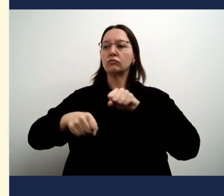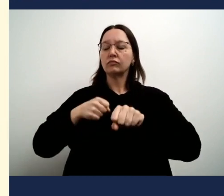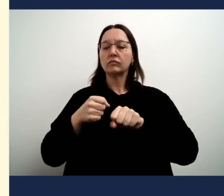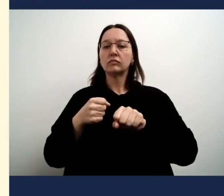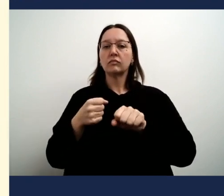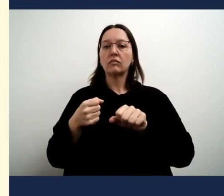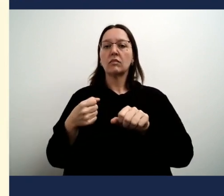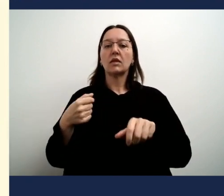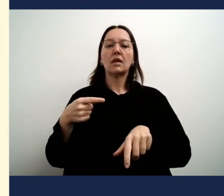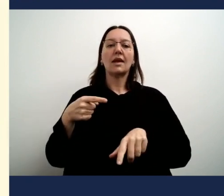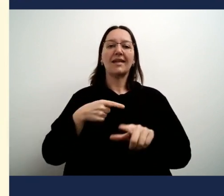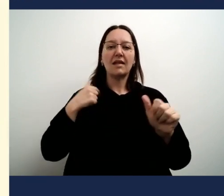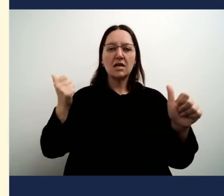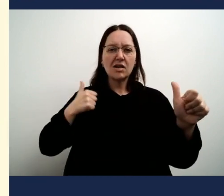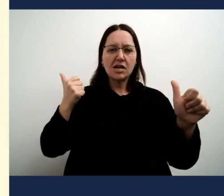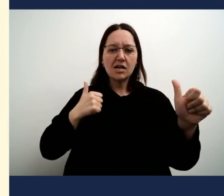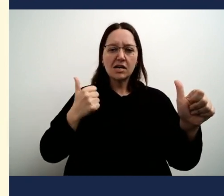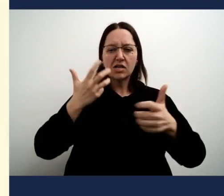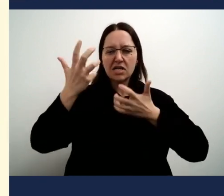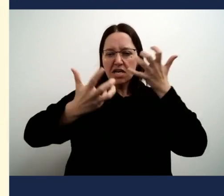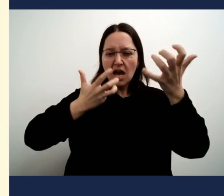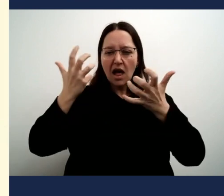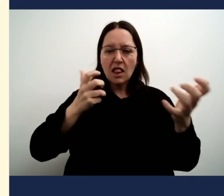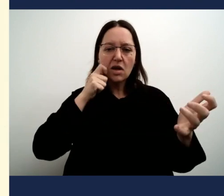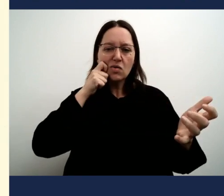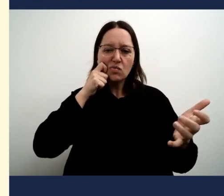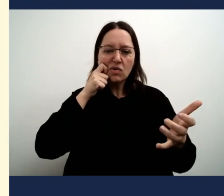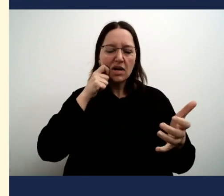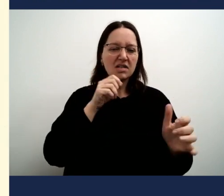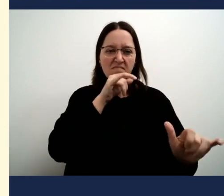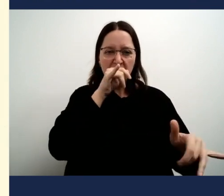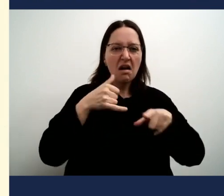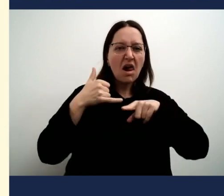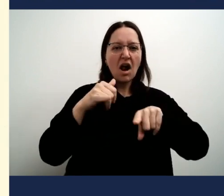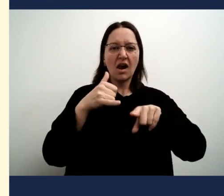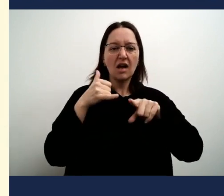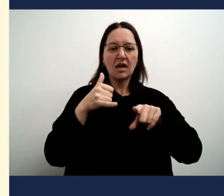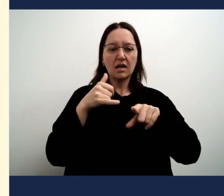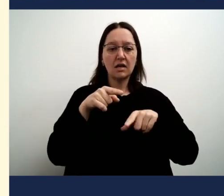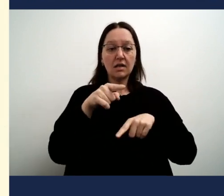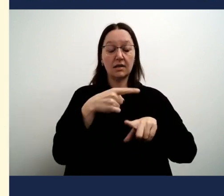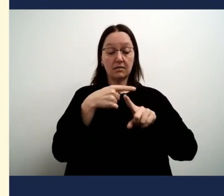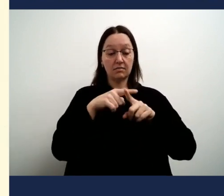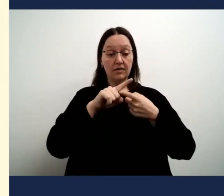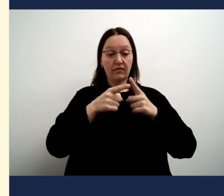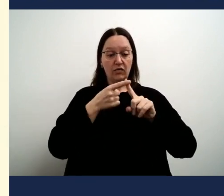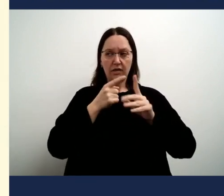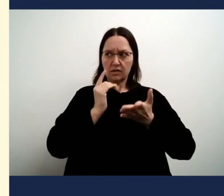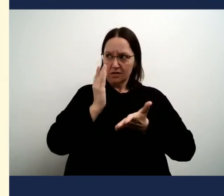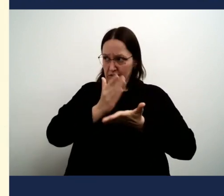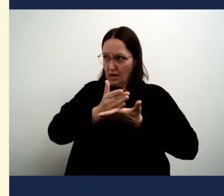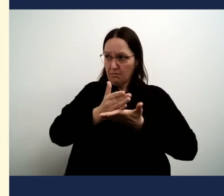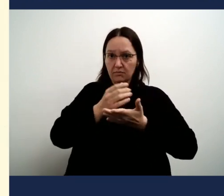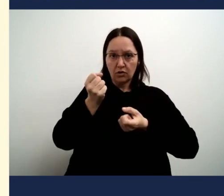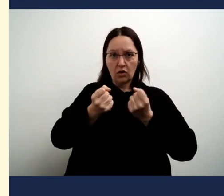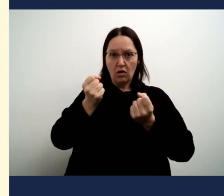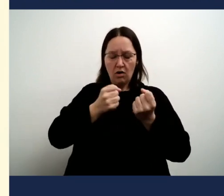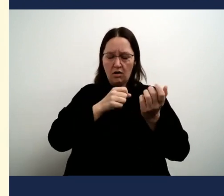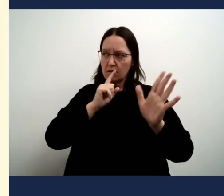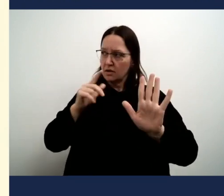harassment and discrimination or reporting it. That rate has increased dramatically more recently. They're experiencing